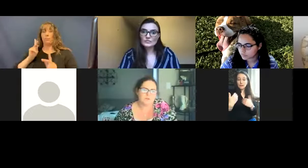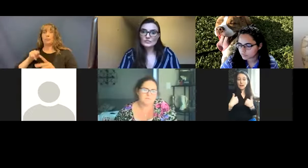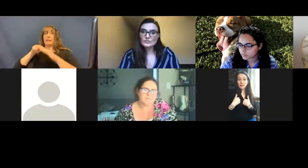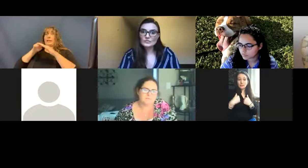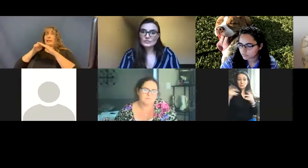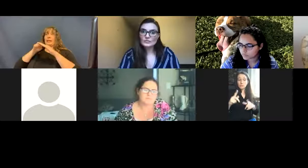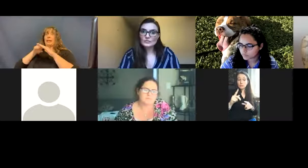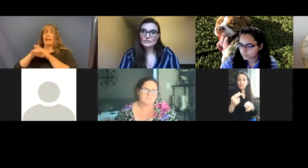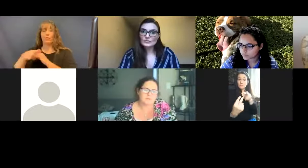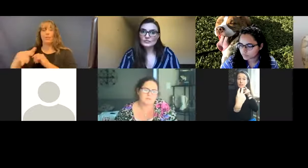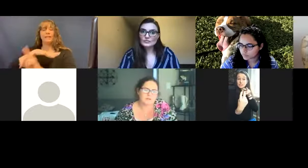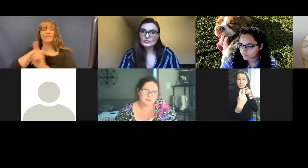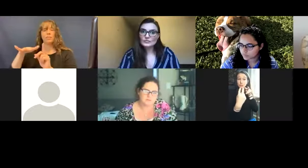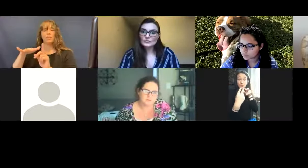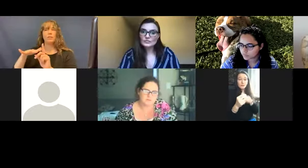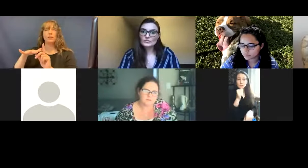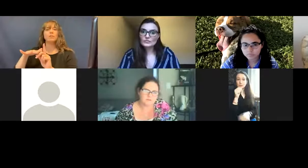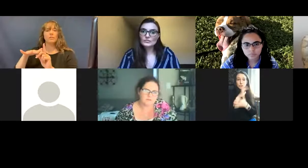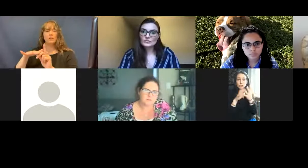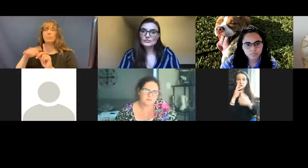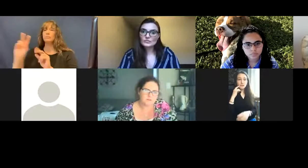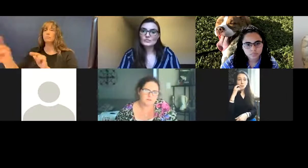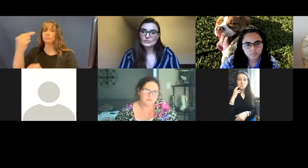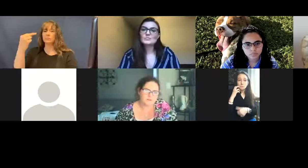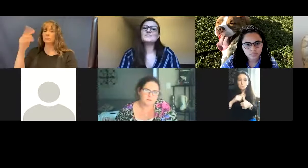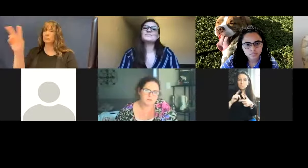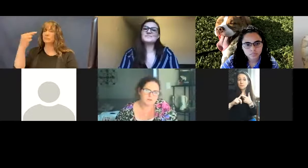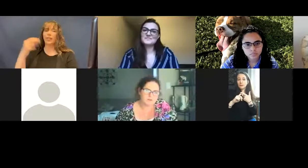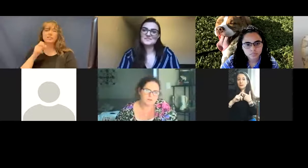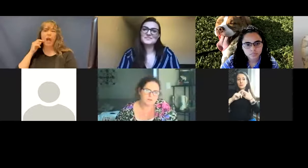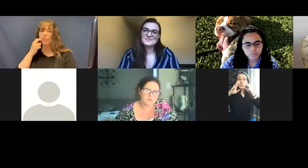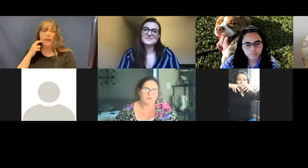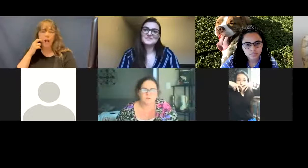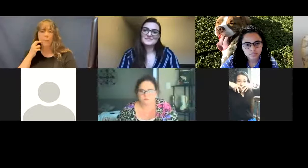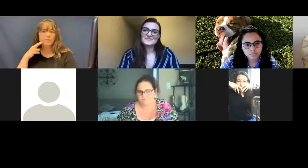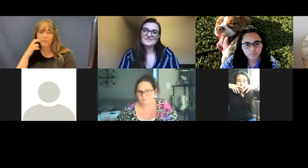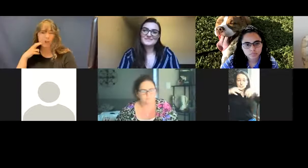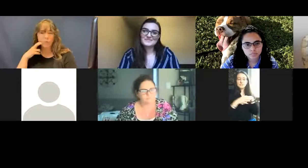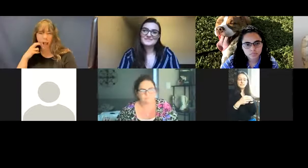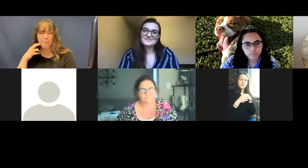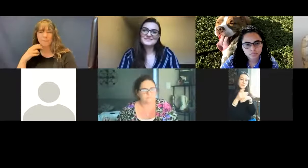environment, having a person that faces you, that's not chewing gum, with a heavy mustache,